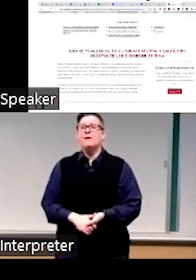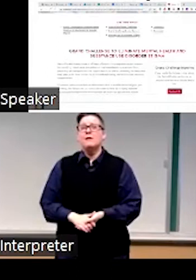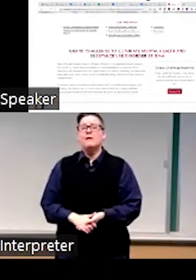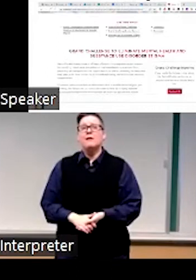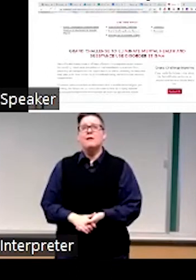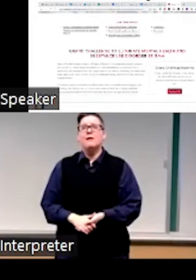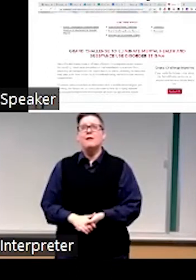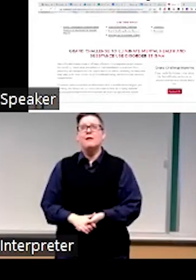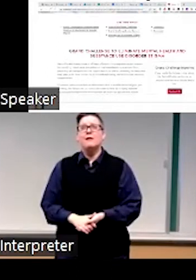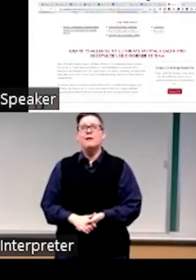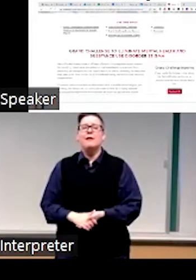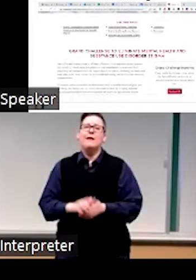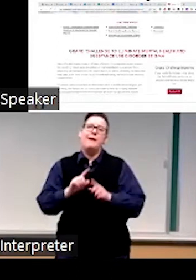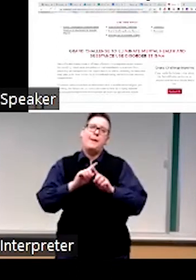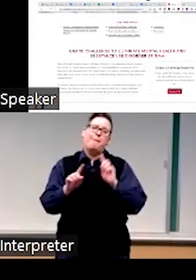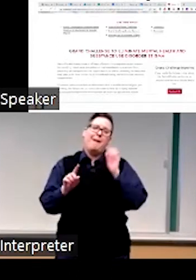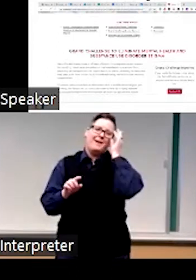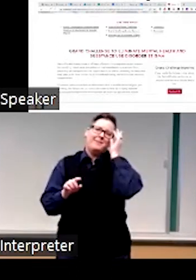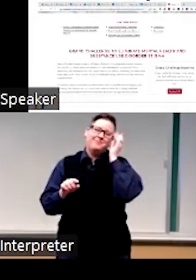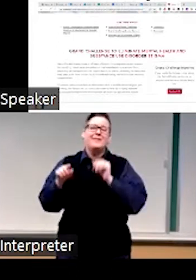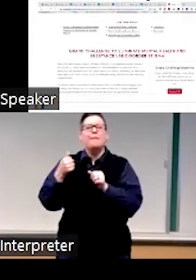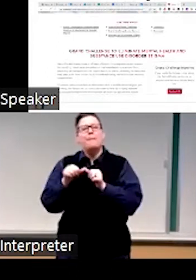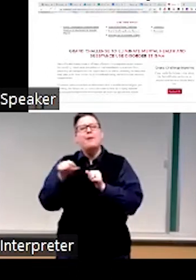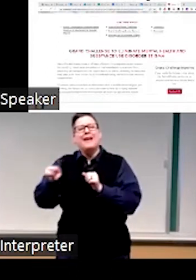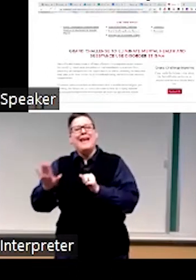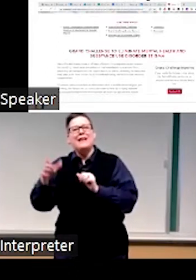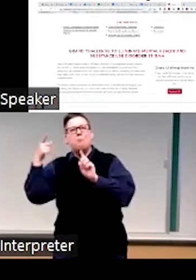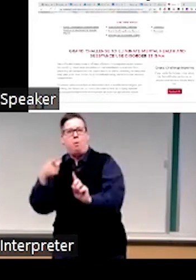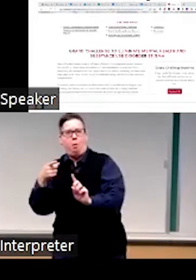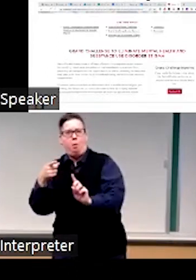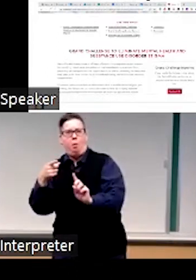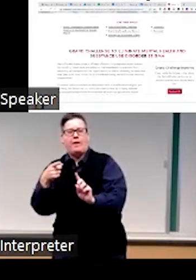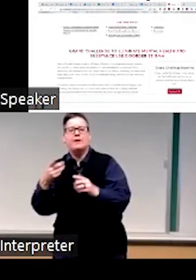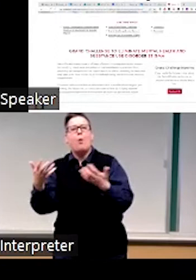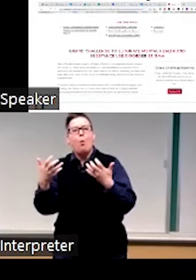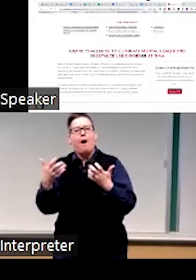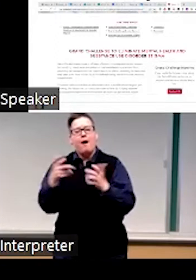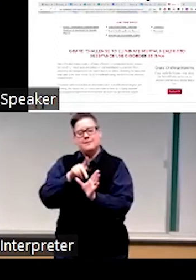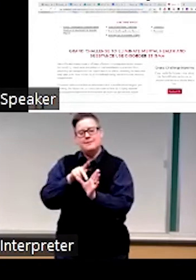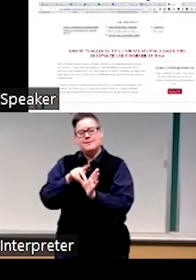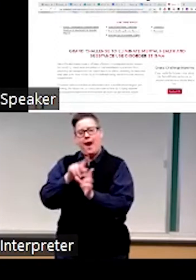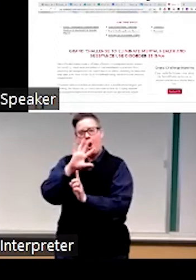um his polemic if you will was trying to get the culture of Psychiatry to sort of change its